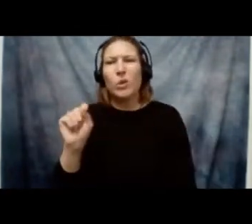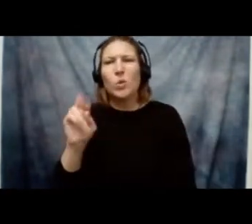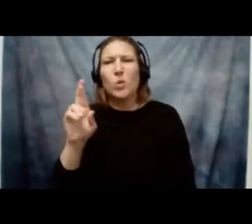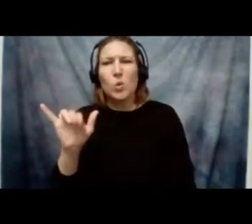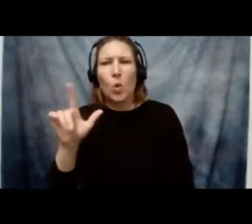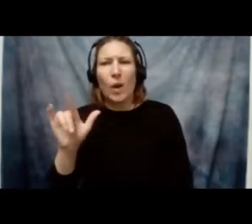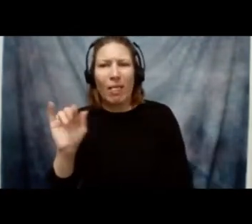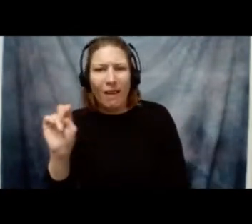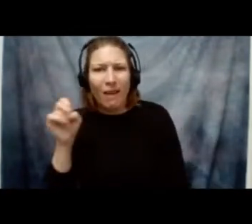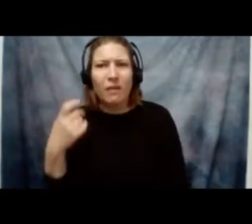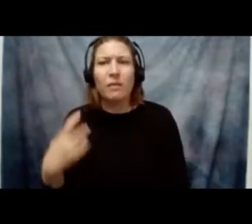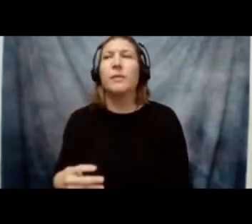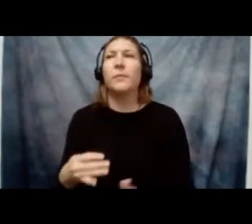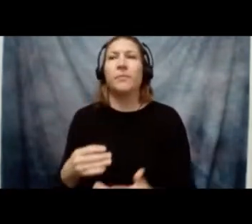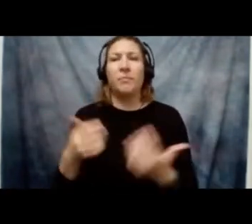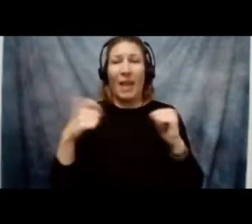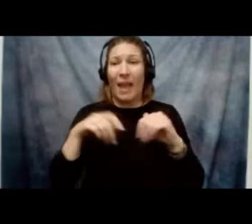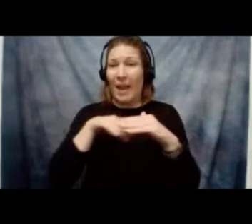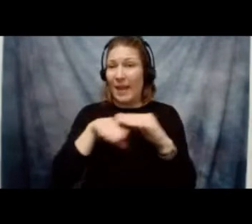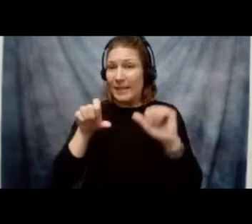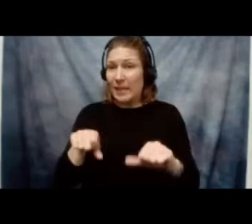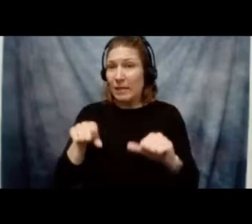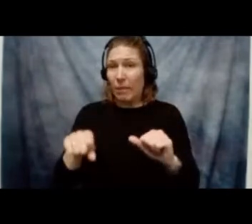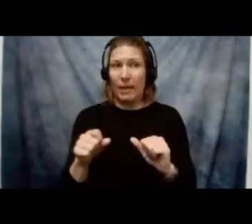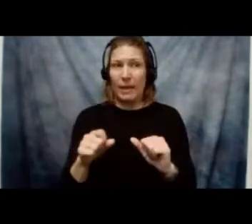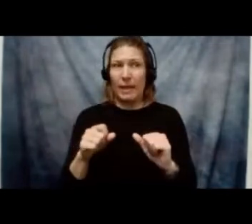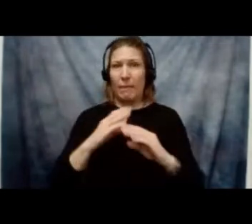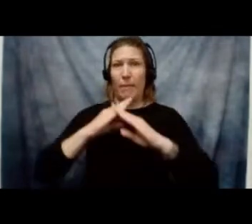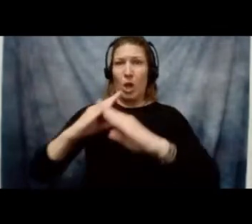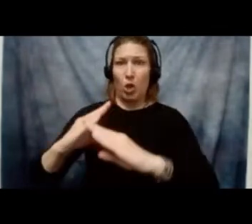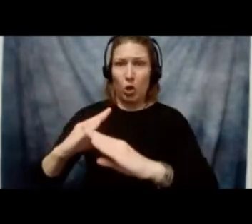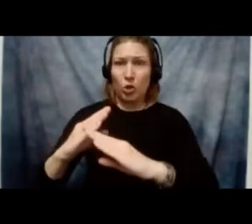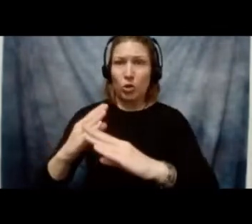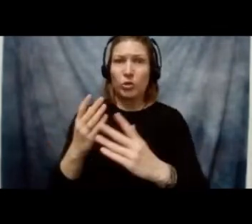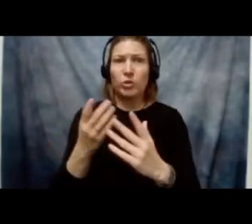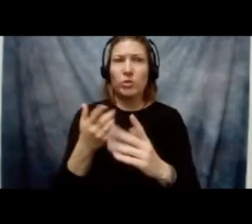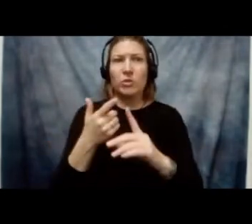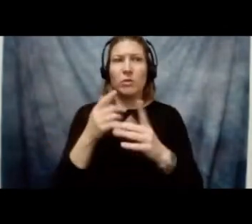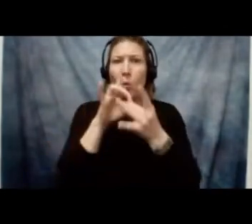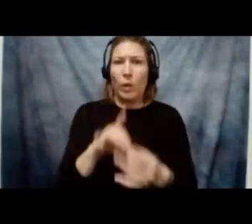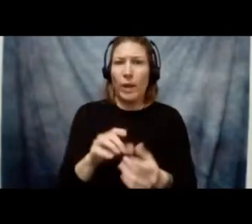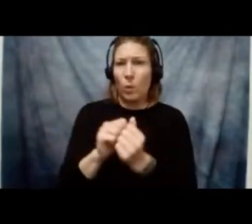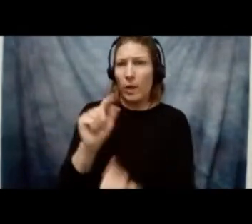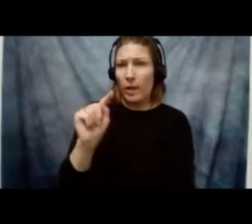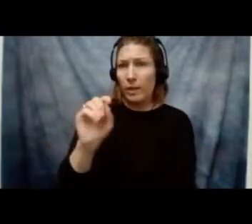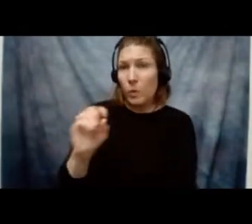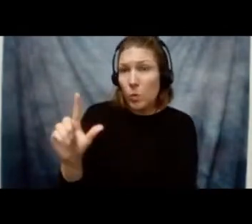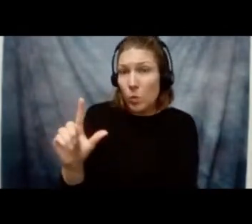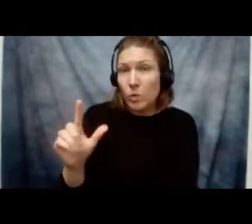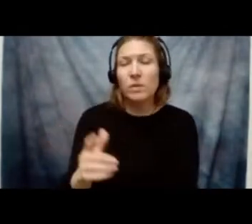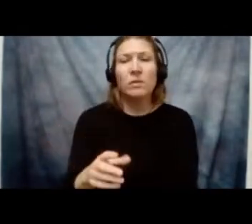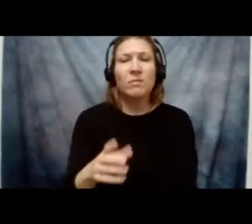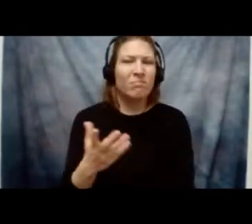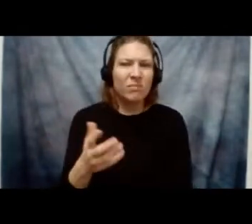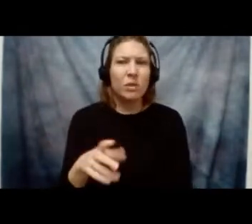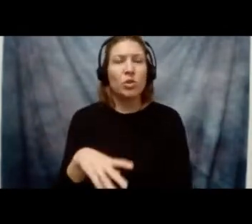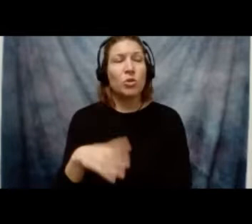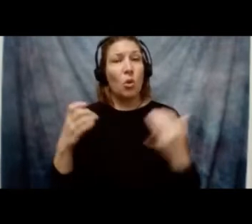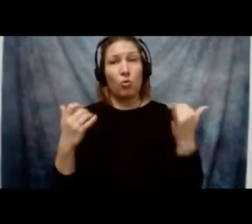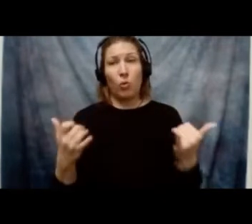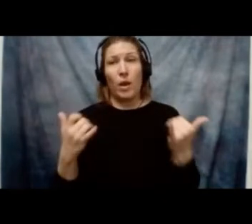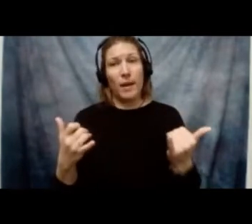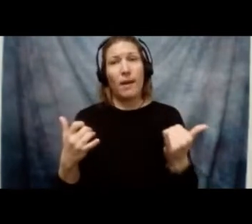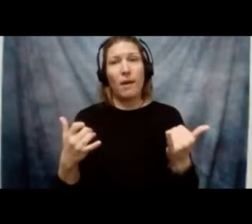tools give us so we are really limited right now um in e-learning authoring tools right that that